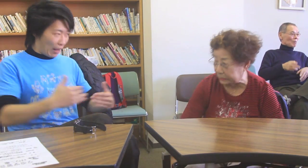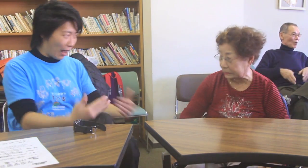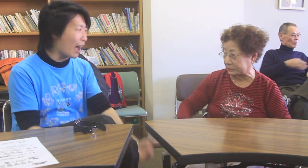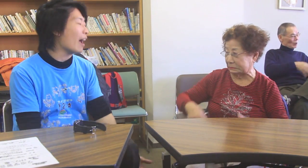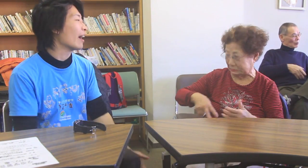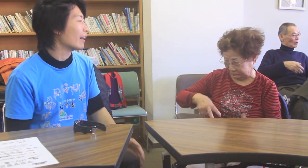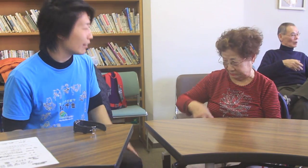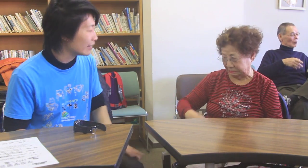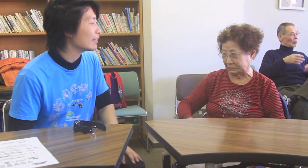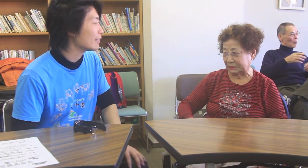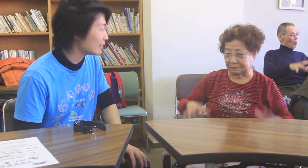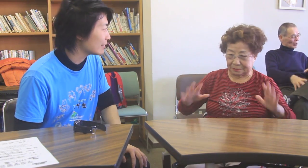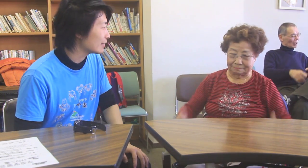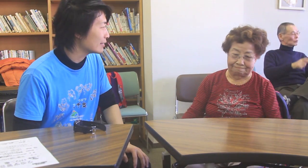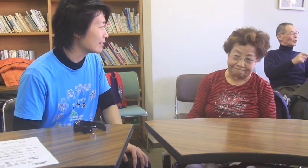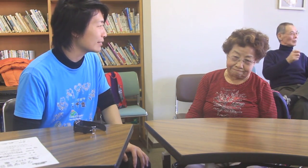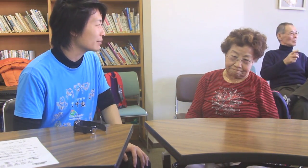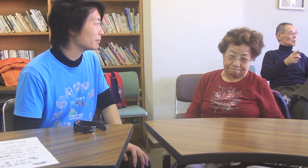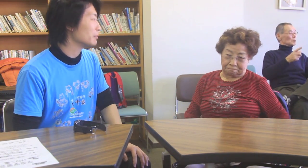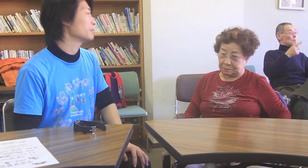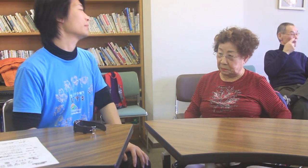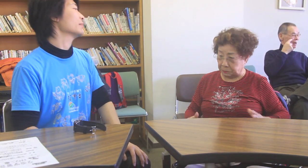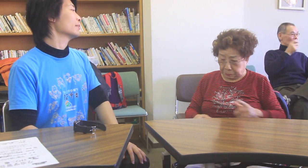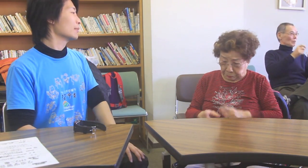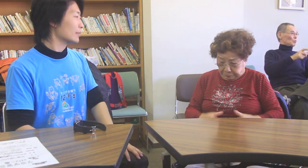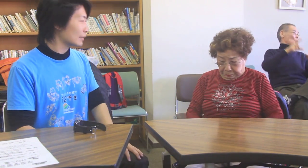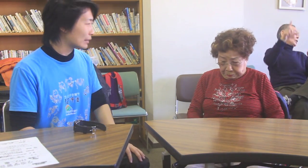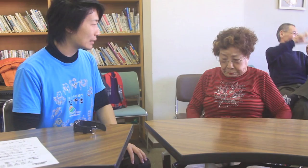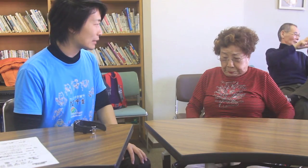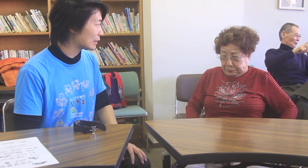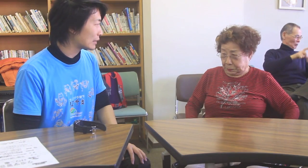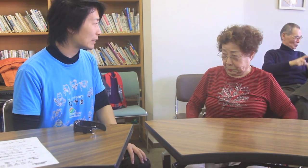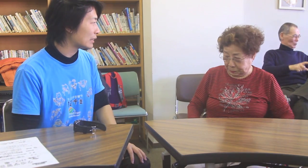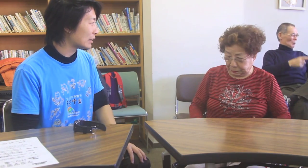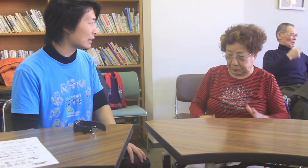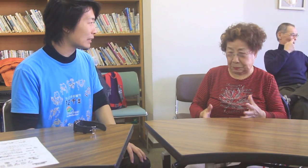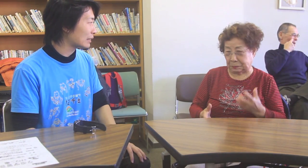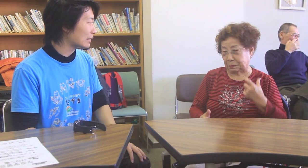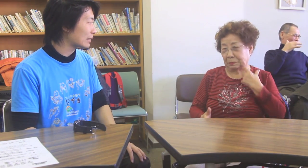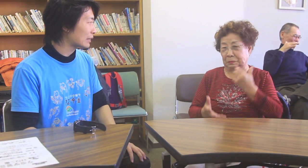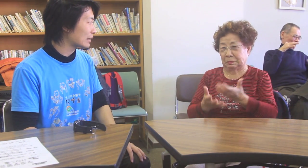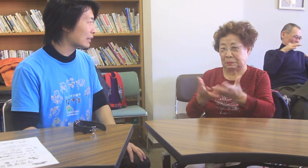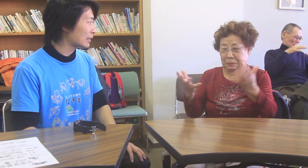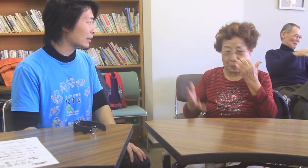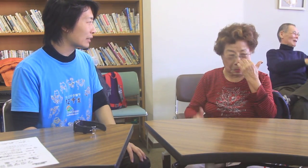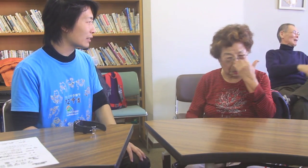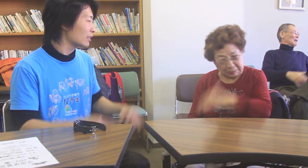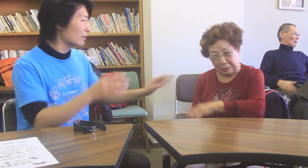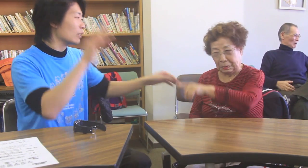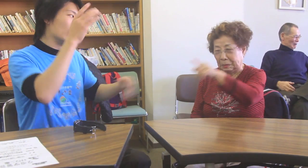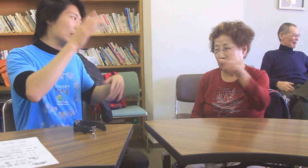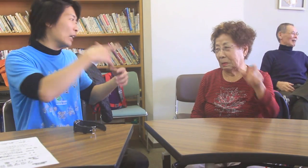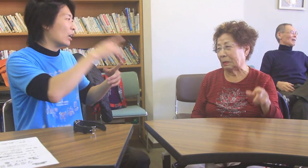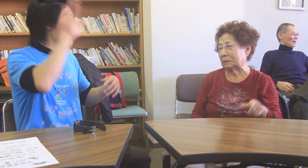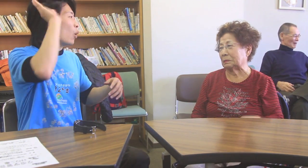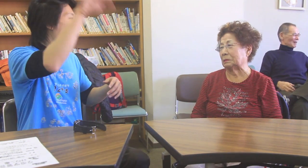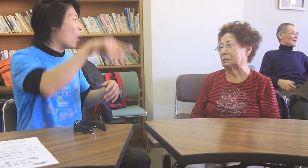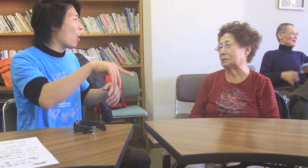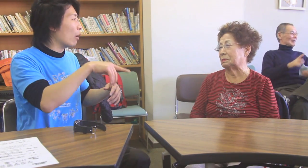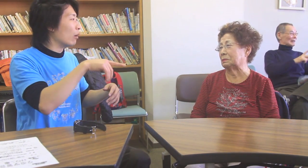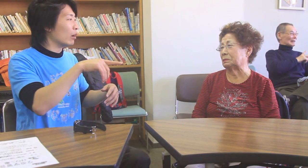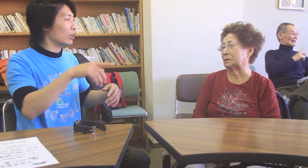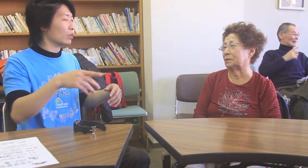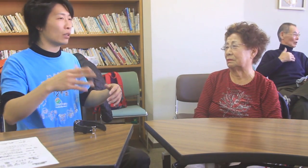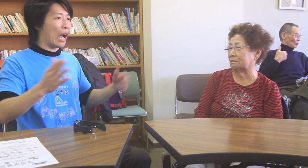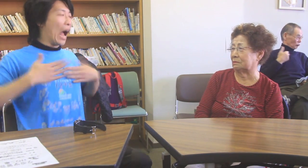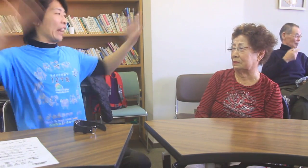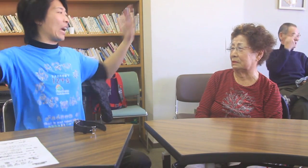Also skirts used to be long. Now, skirts are getting shorter and shorter... Women today, are not embarrassed at all.